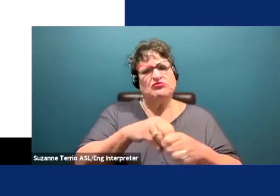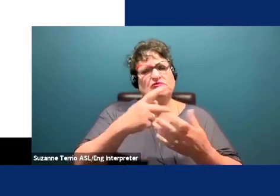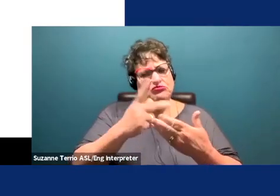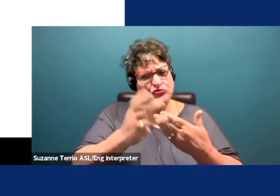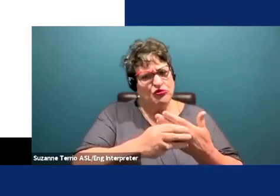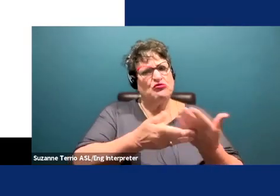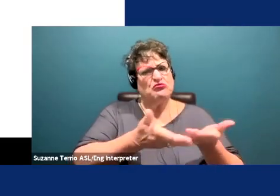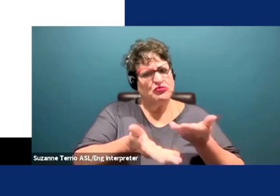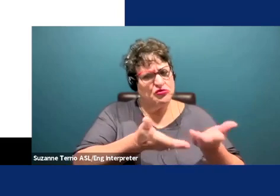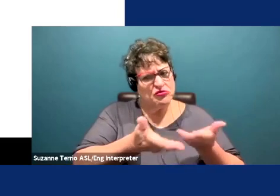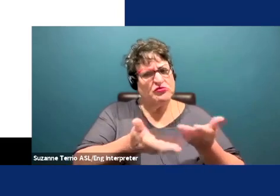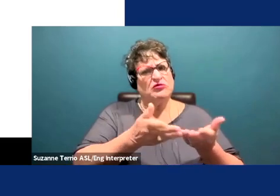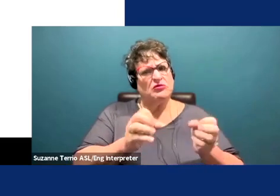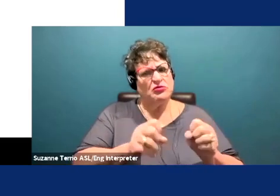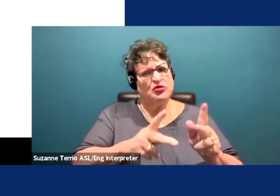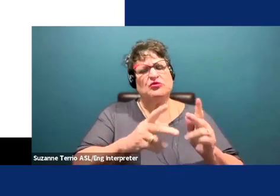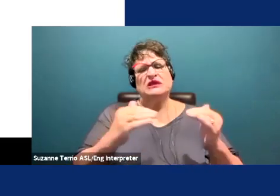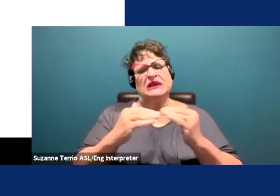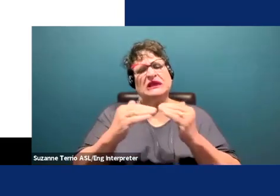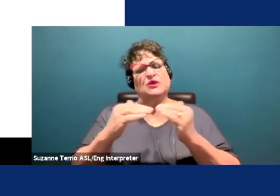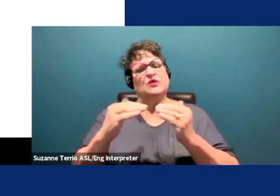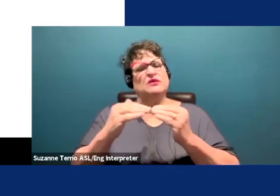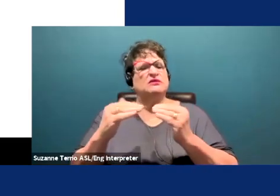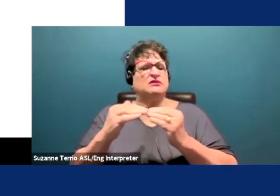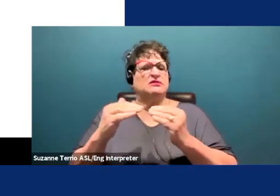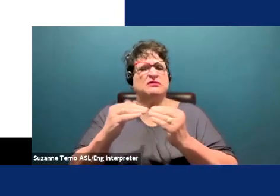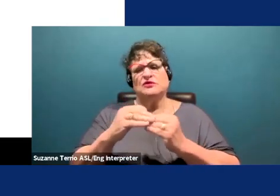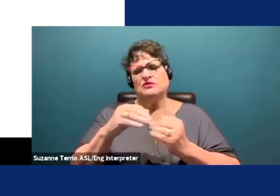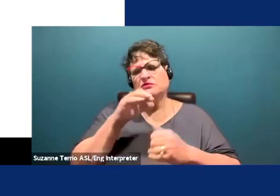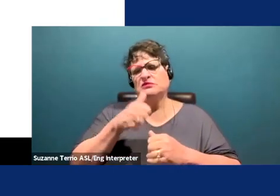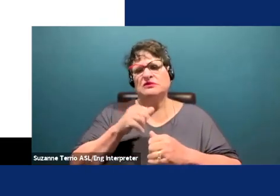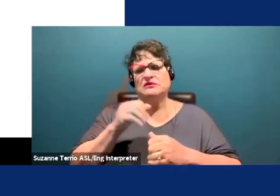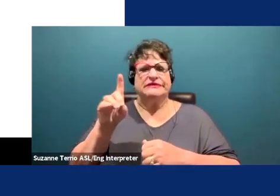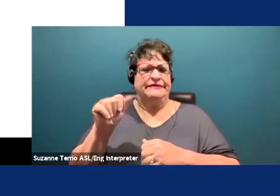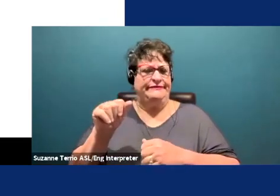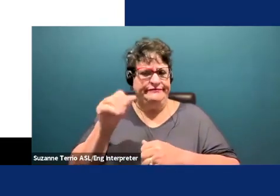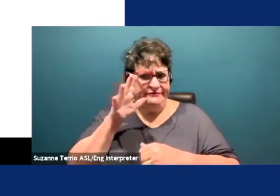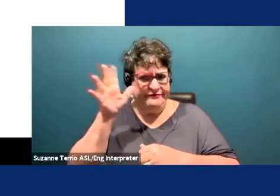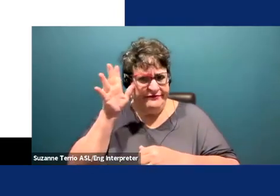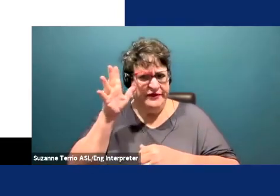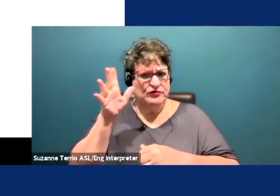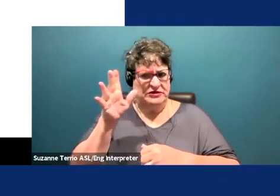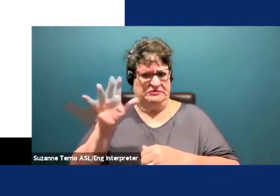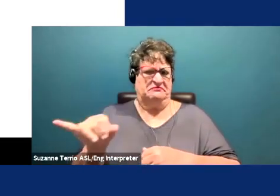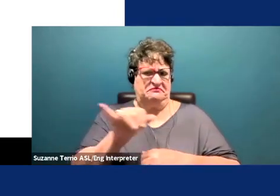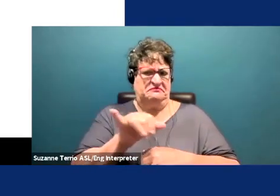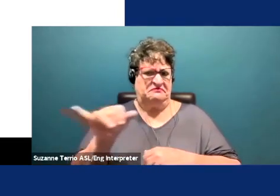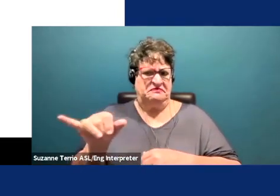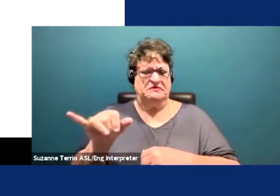to those given to non disabled parents. That doesn't mean that we're lowering the bar for disabled parents,